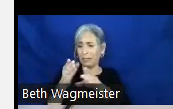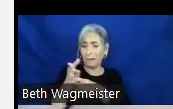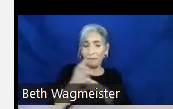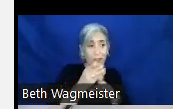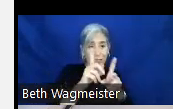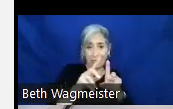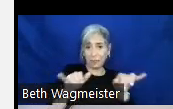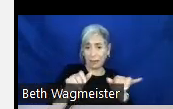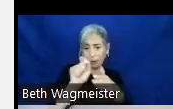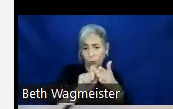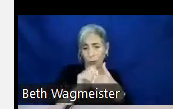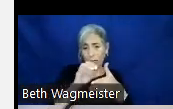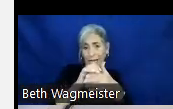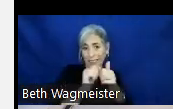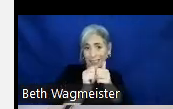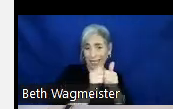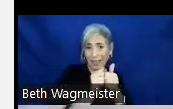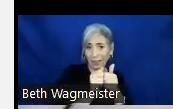so they can write content together, like Google Docs kind of stuff.